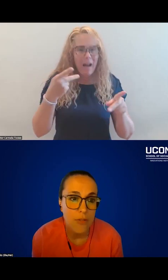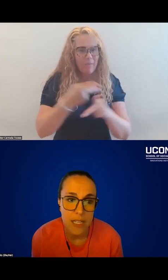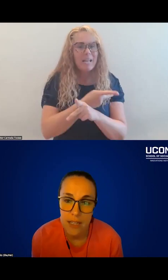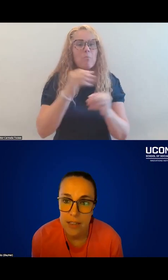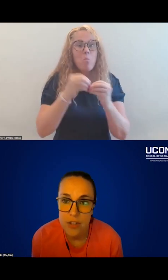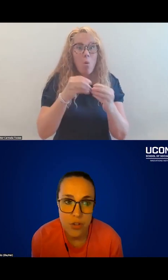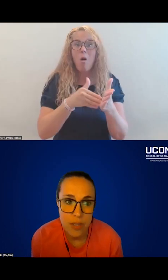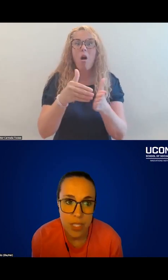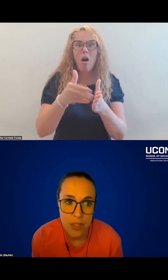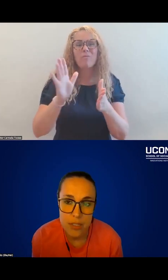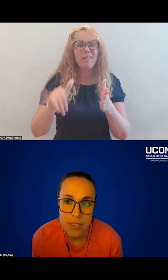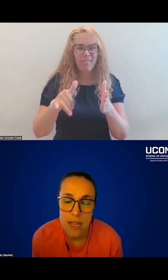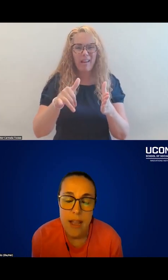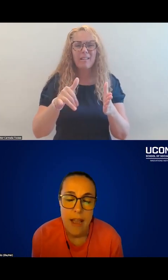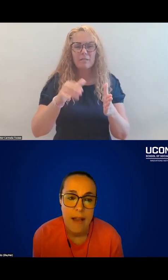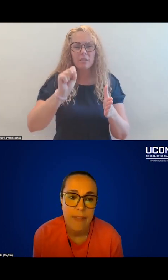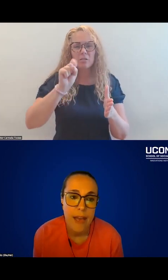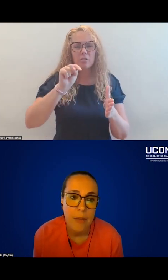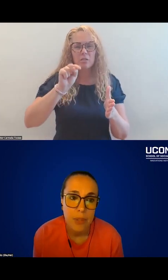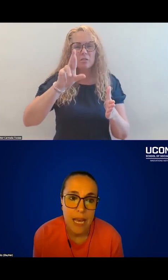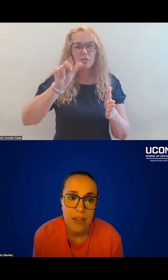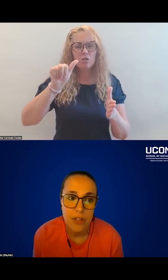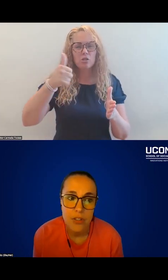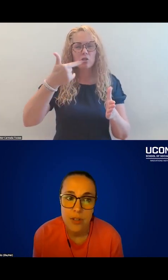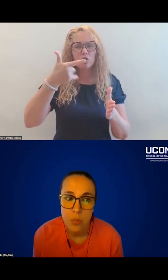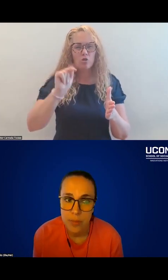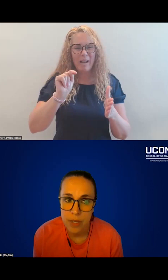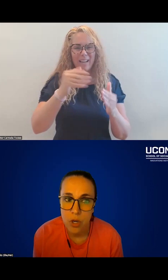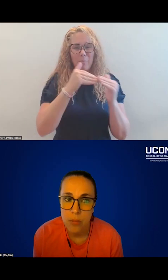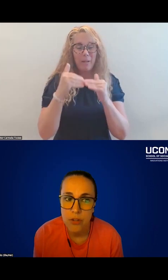OFTEN THAN STRAIGHT PEERS AND BLACK GIRLS AND WOMEN WERE AMONG